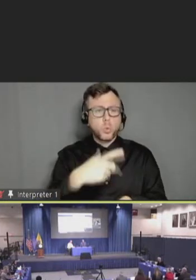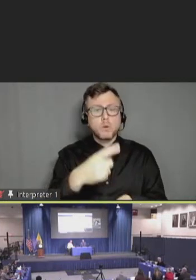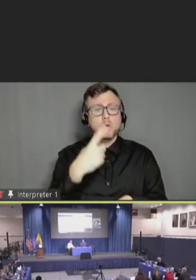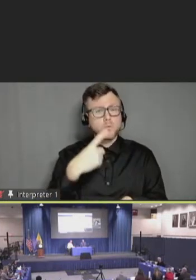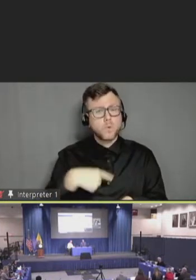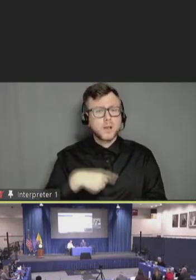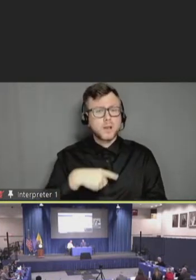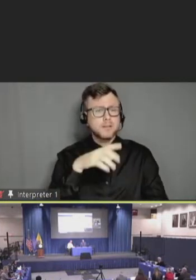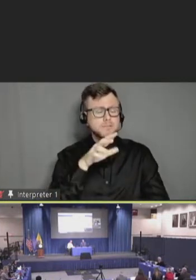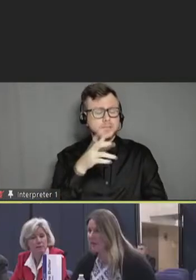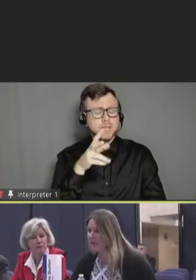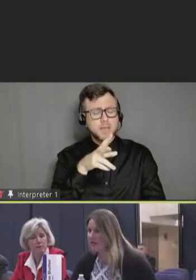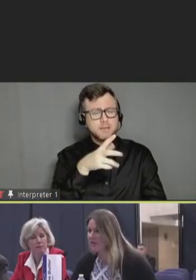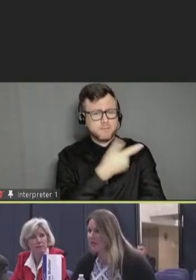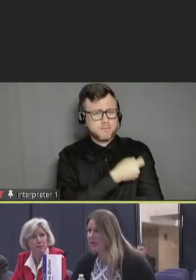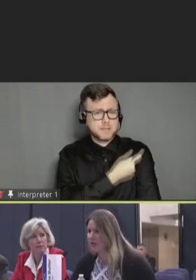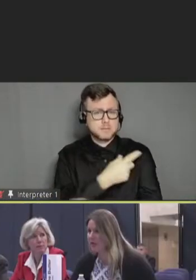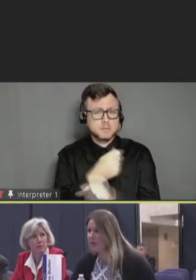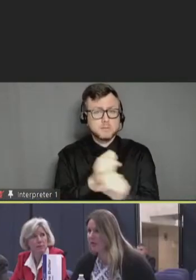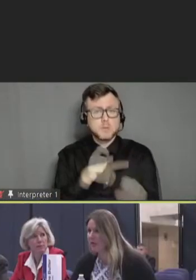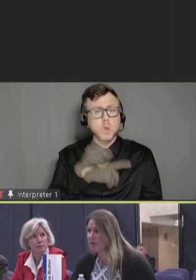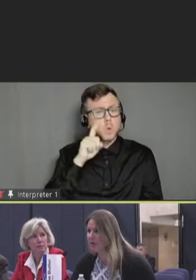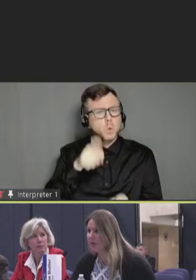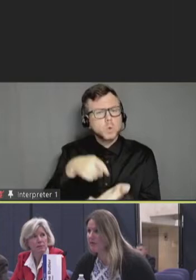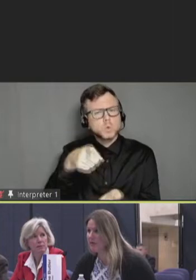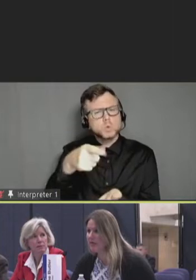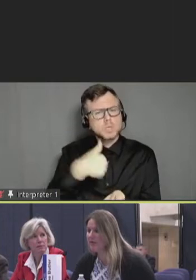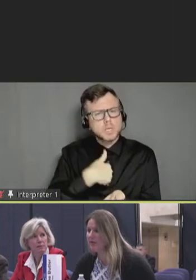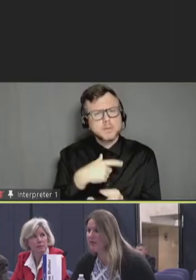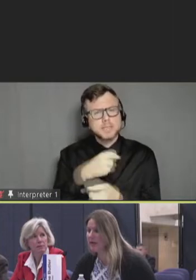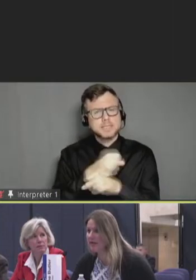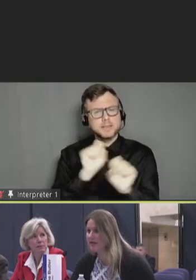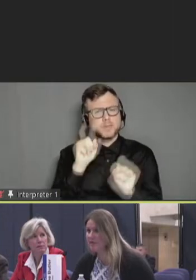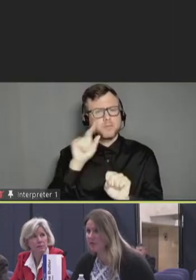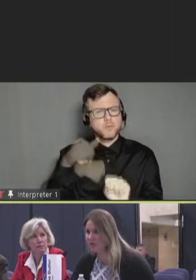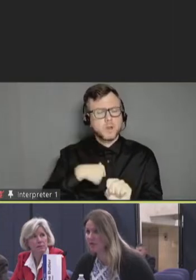I want to say I'm very happy to see you did include safety of vaccine administration.